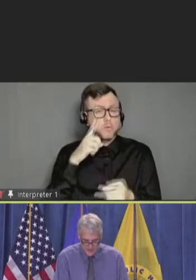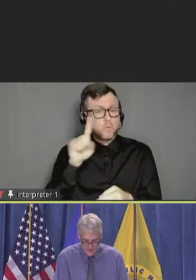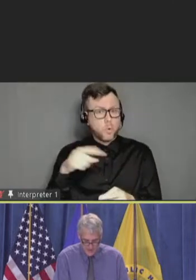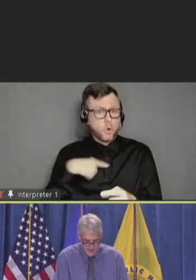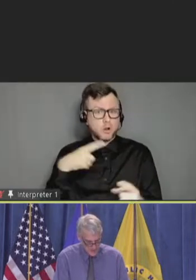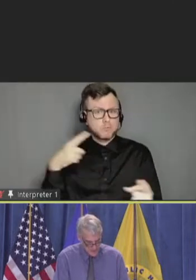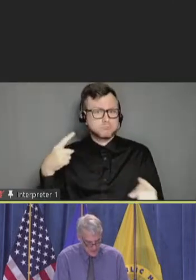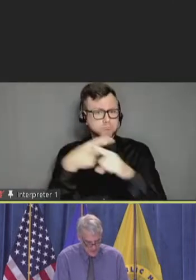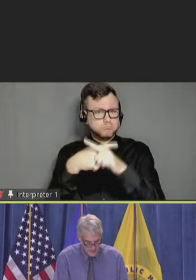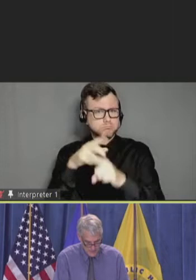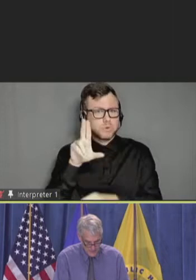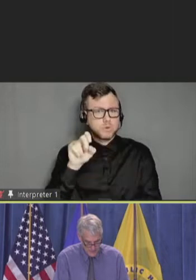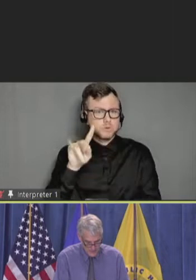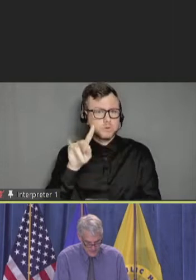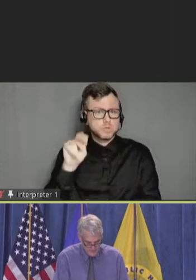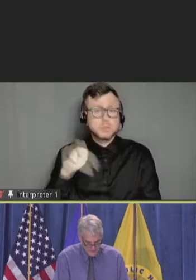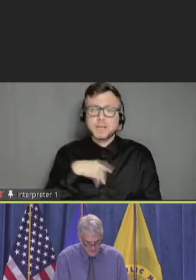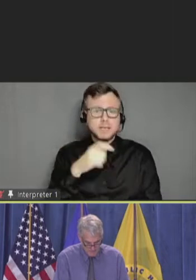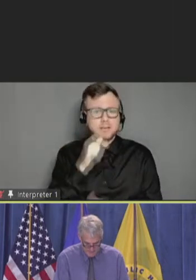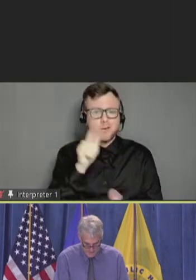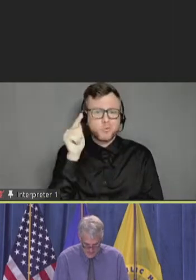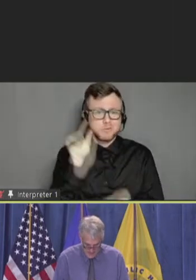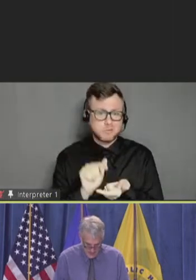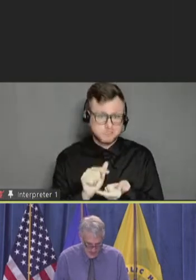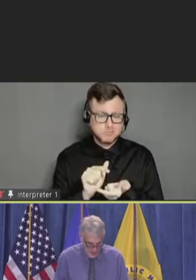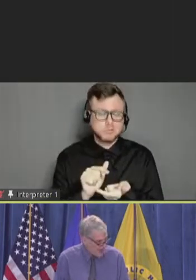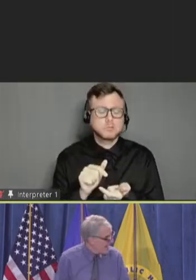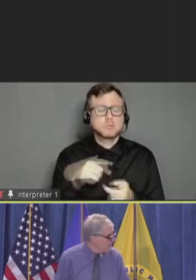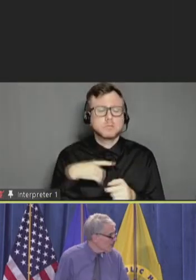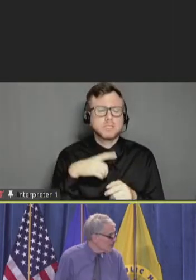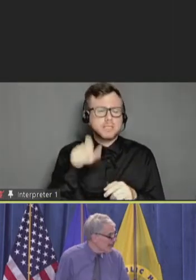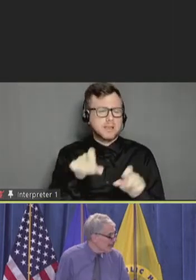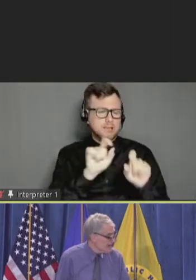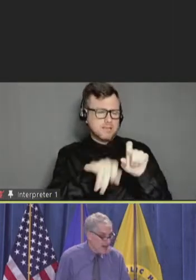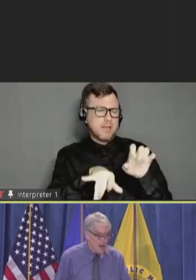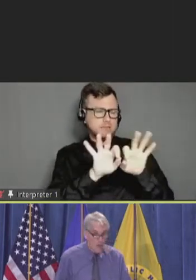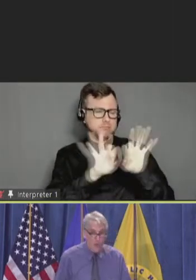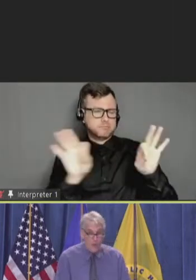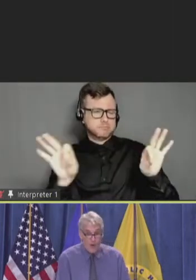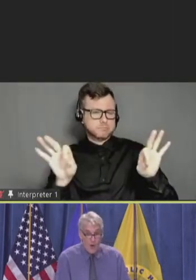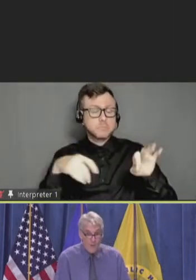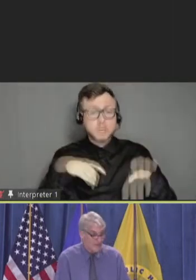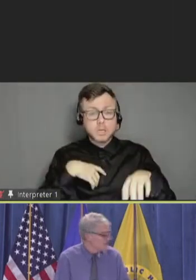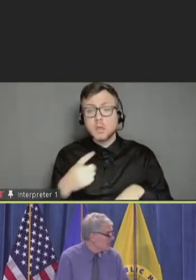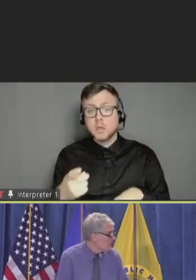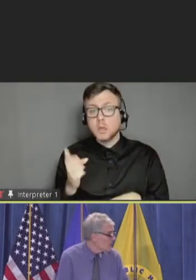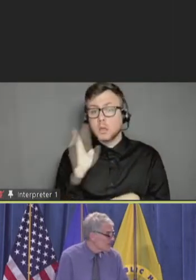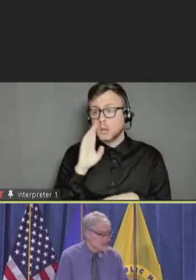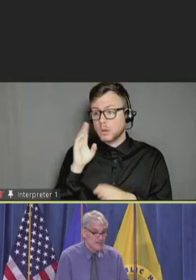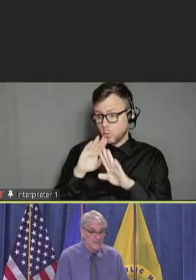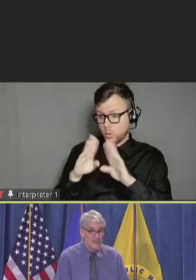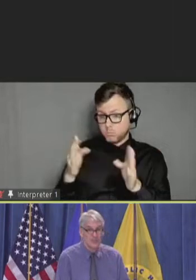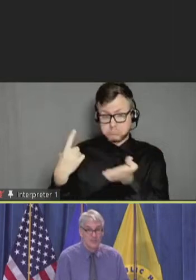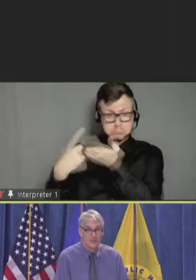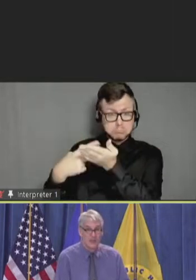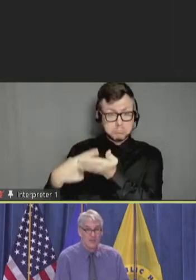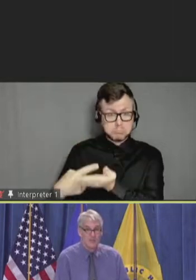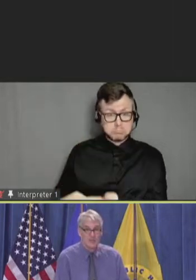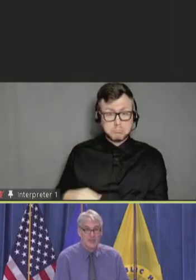than reduction of contraindications. And with that, we'll open the discussion to your comments.